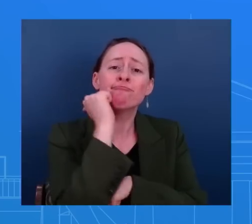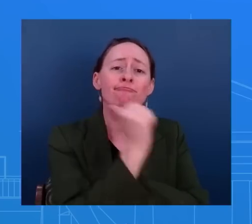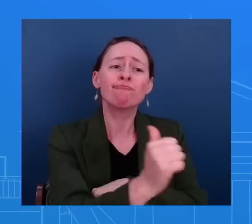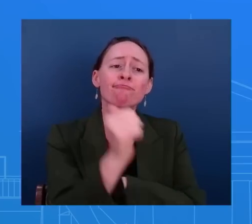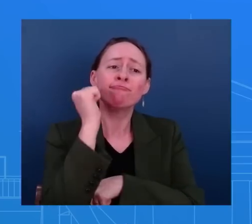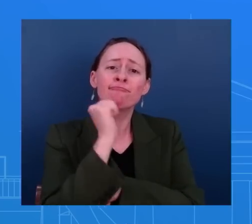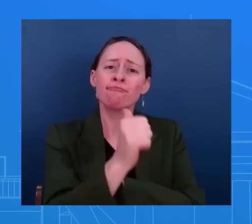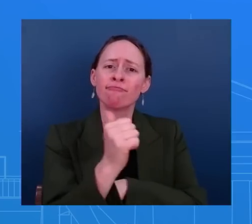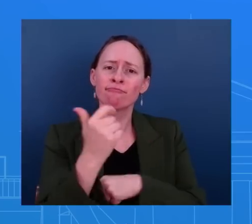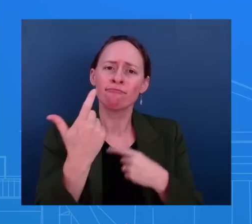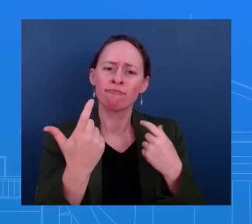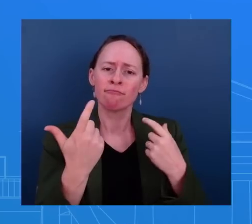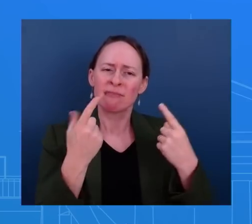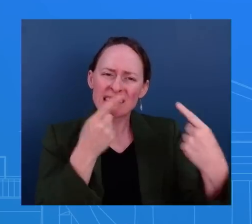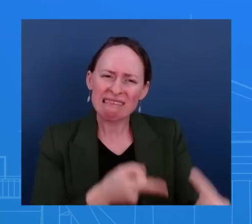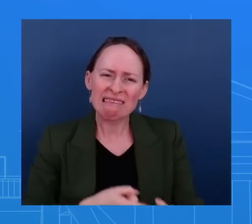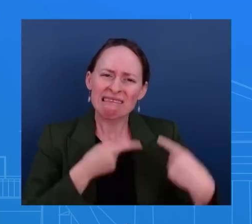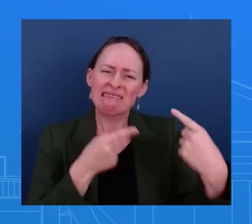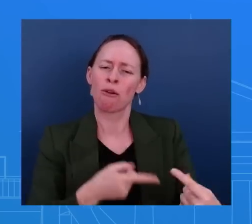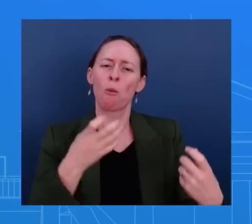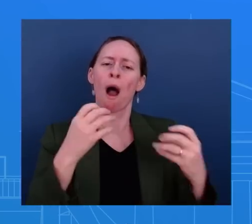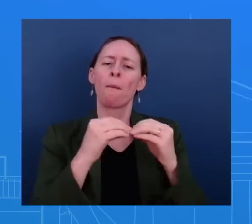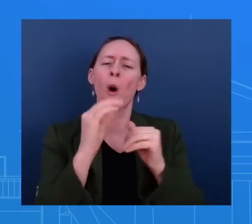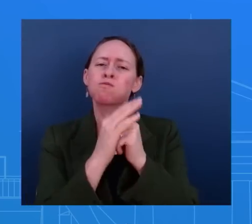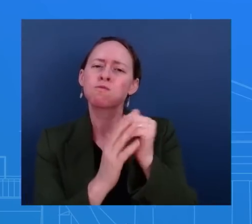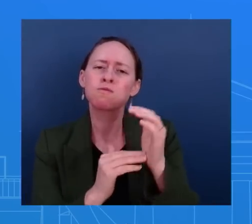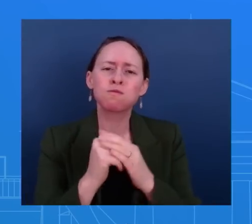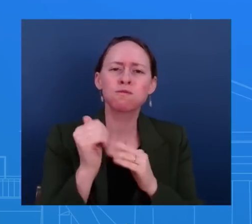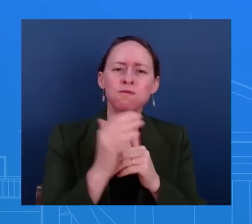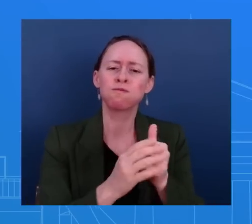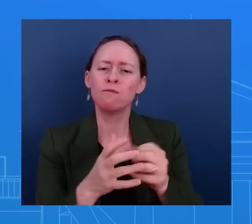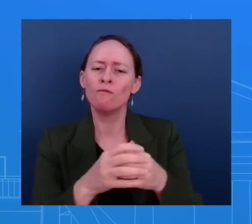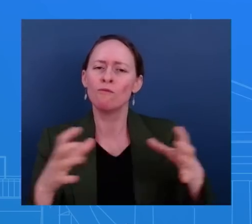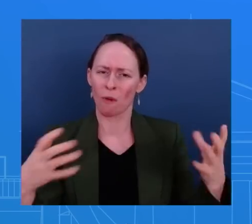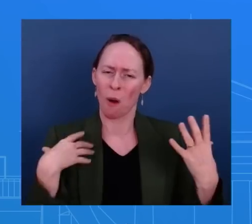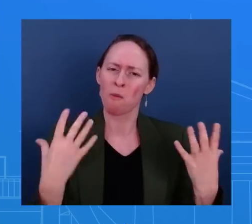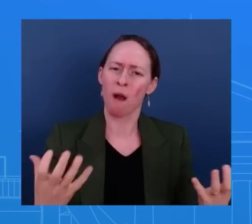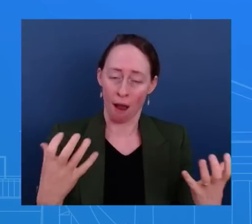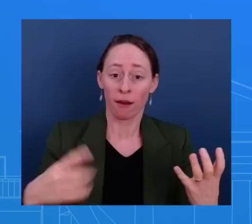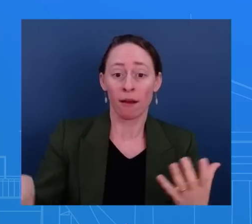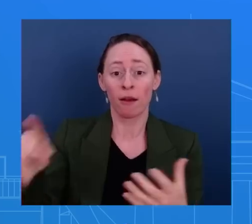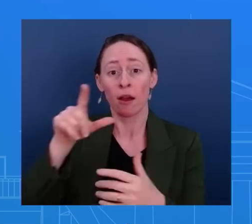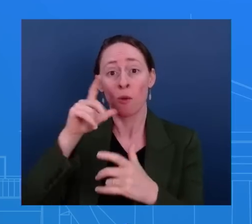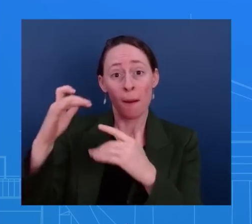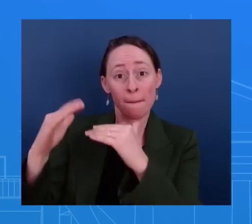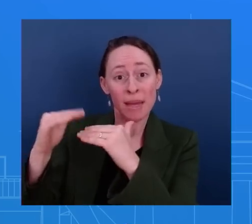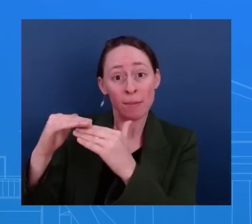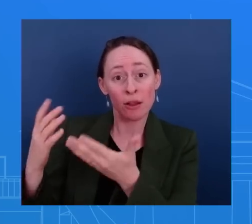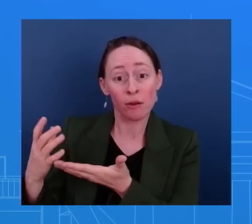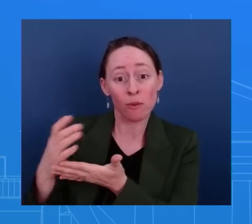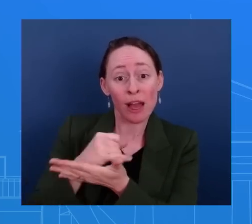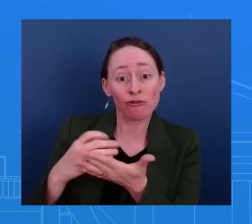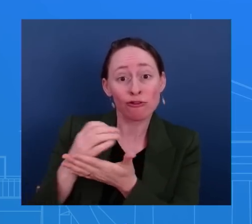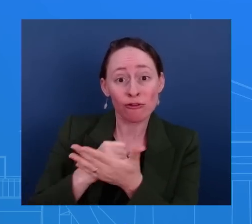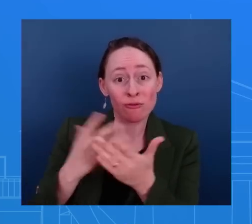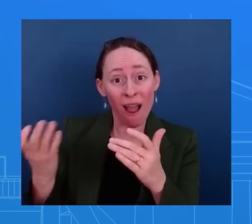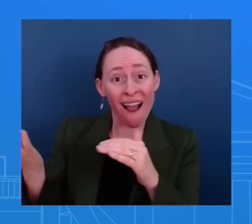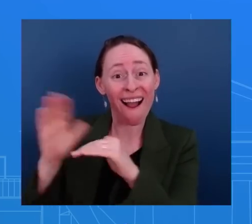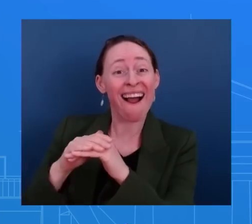Think about raising the minimum wage, which -- which the Trump administration, they blocked; cut taxes for workers and families after Trump gave a $2 trillion tax